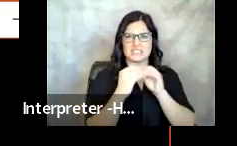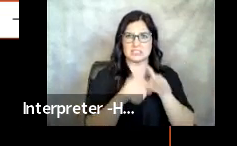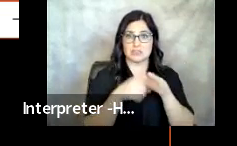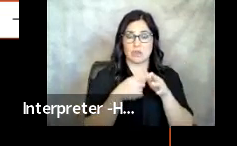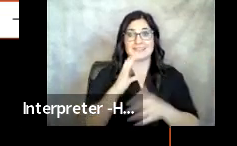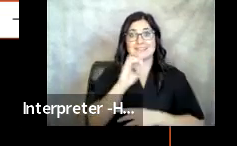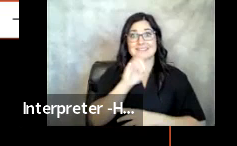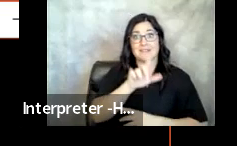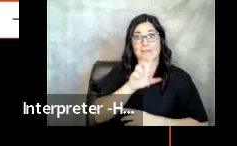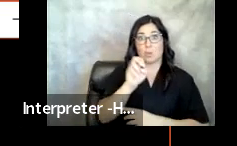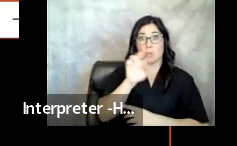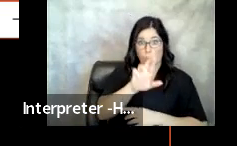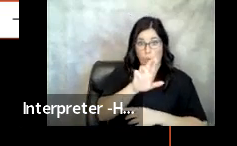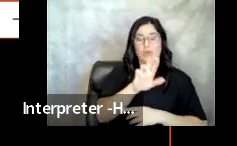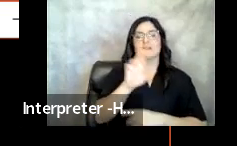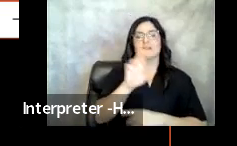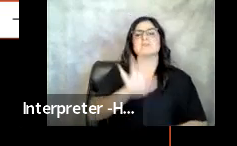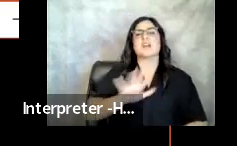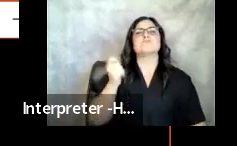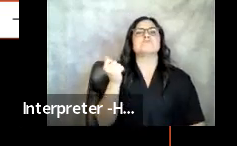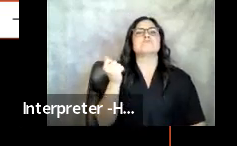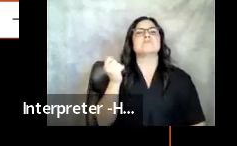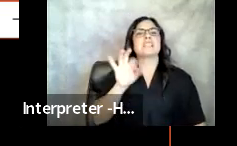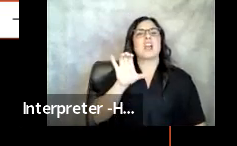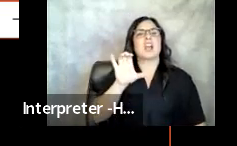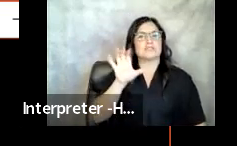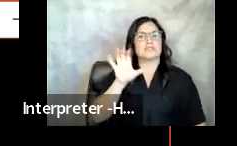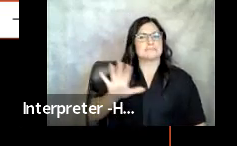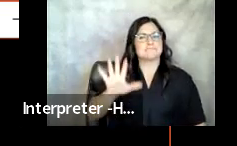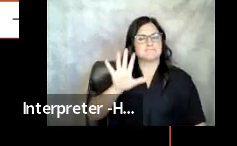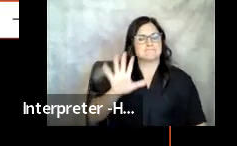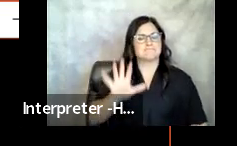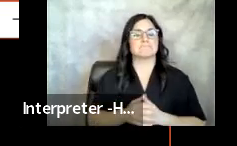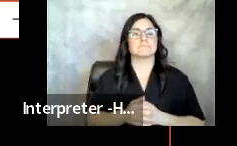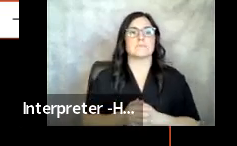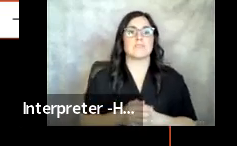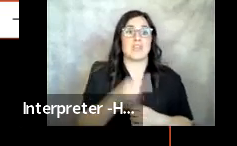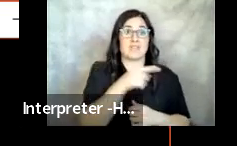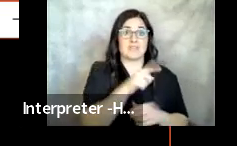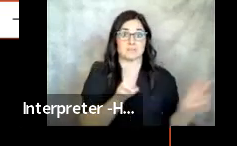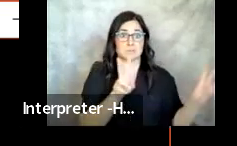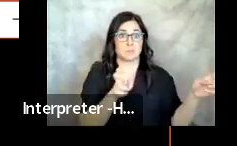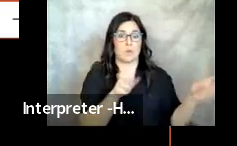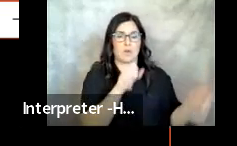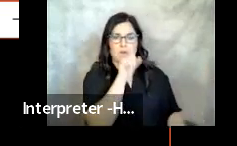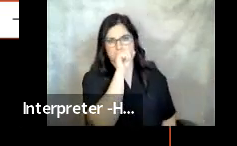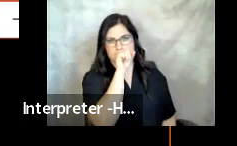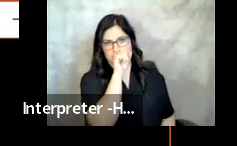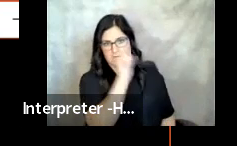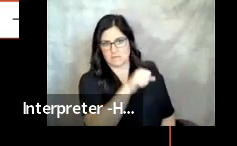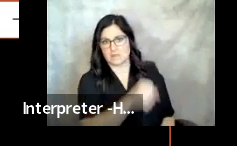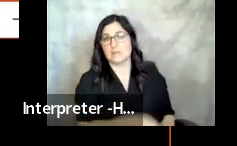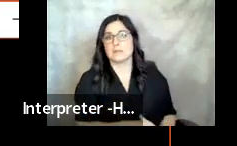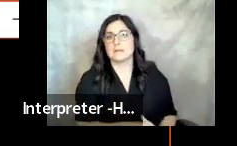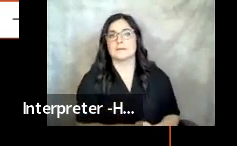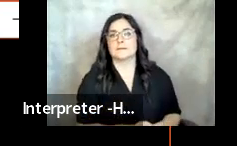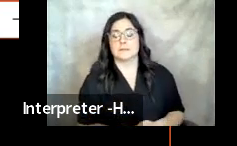In the early 1900s. I love this little. This little quote here.